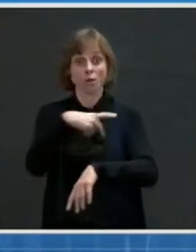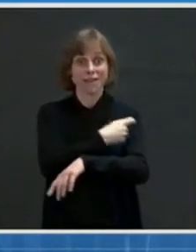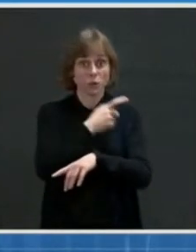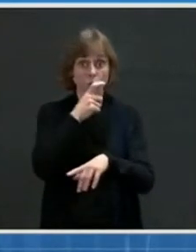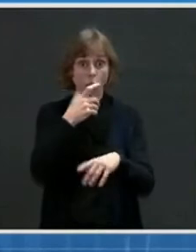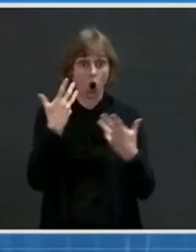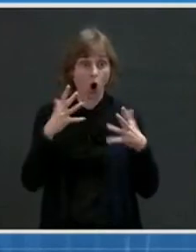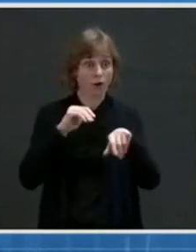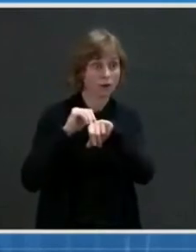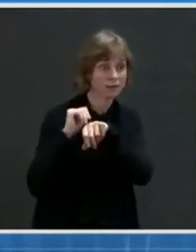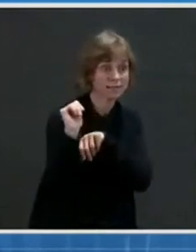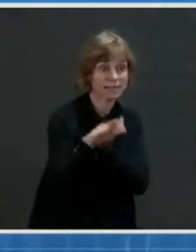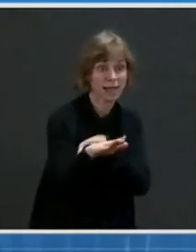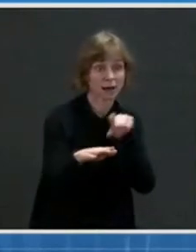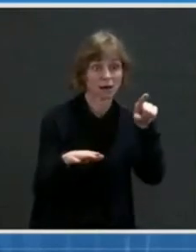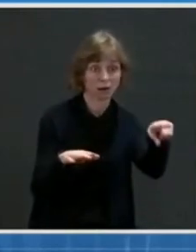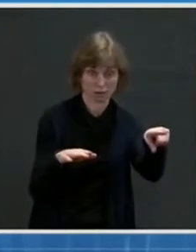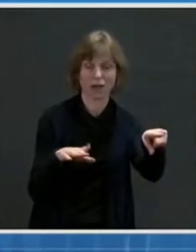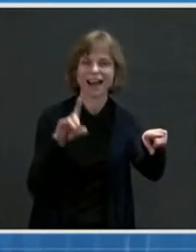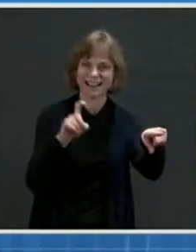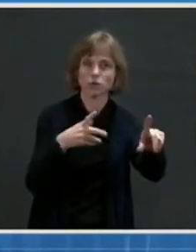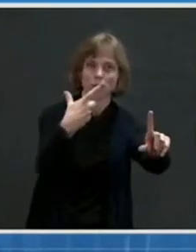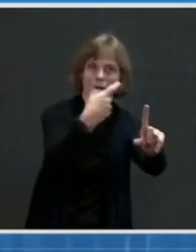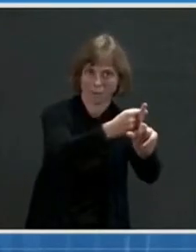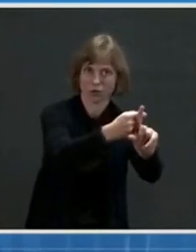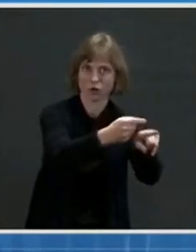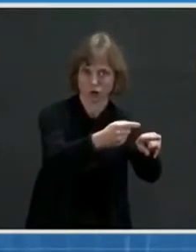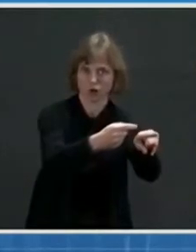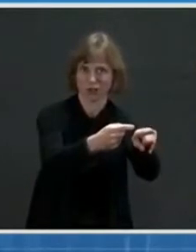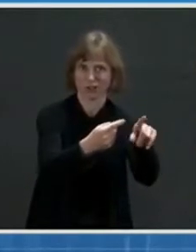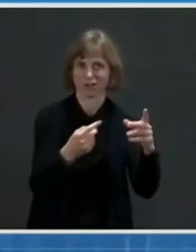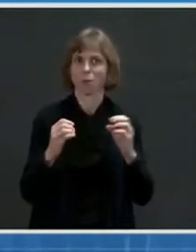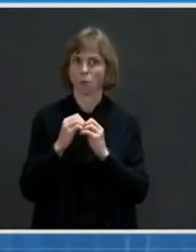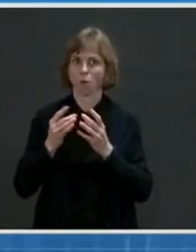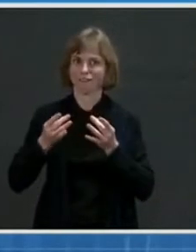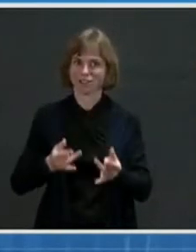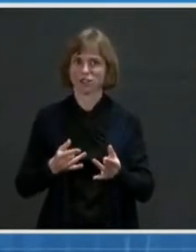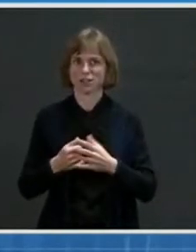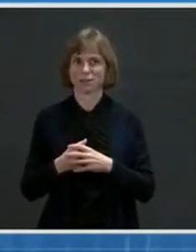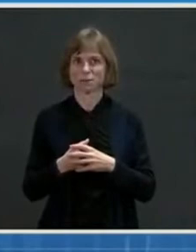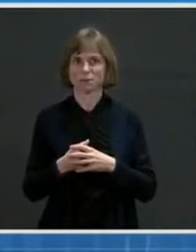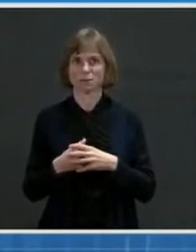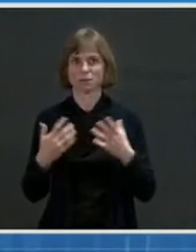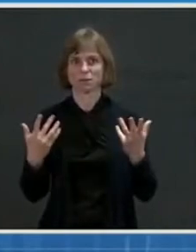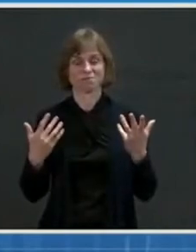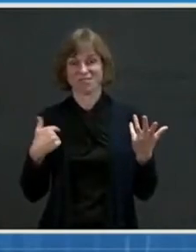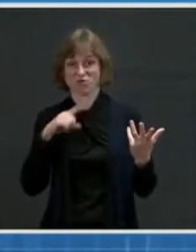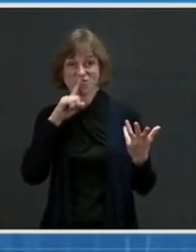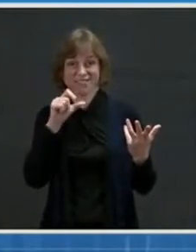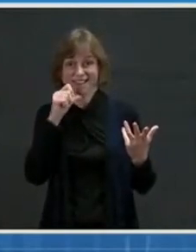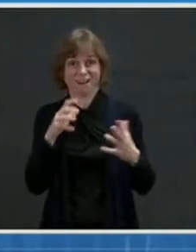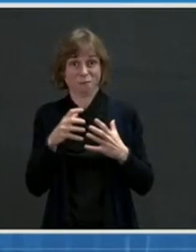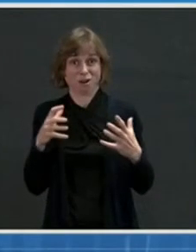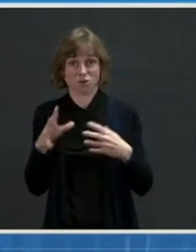TO GET THE VACCINES THAT HAD BEEN DELIVERED TO BE ADMINISTERED MORE EFFECTIVELY AND MORE EFFICIENTLY AND MORE